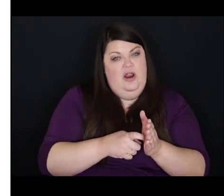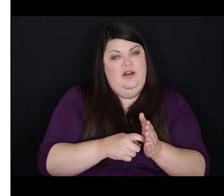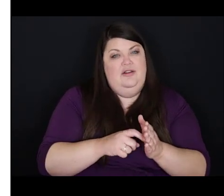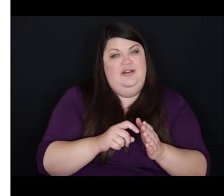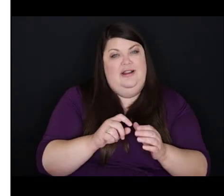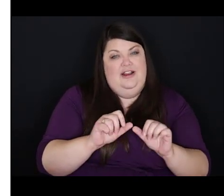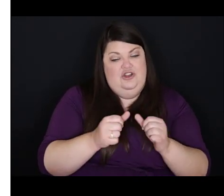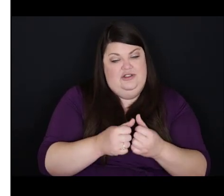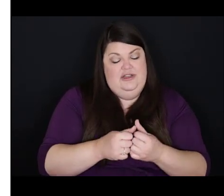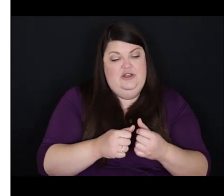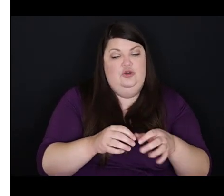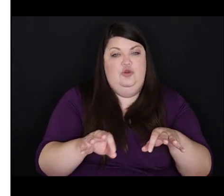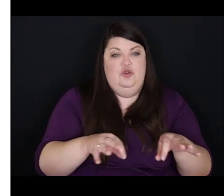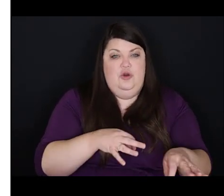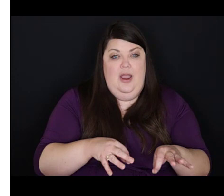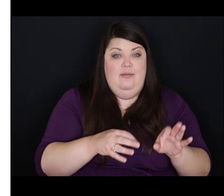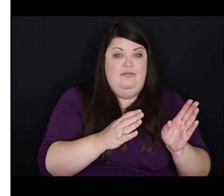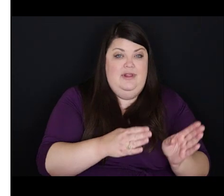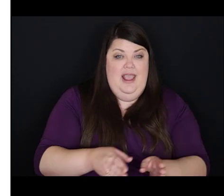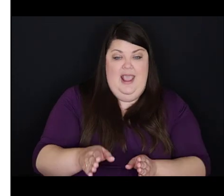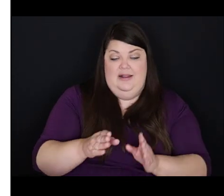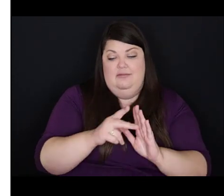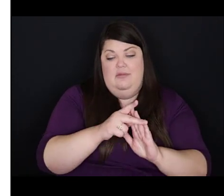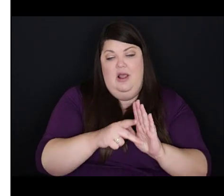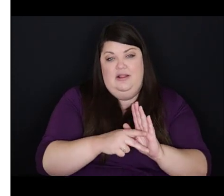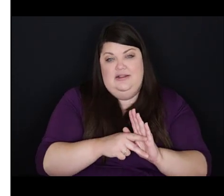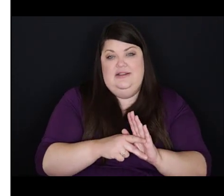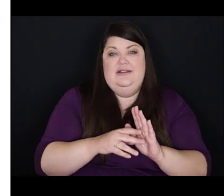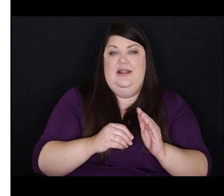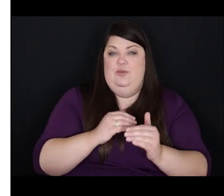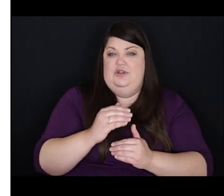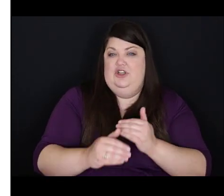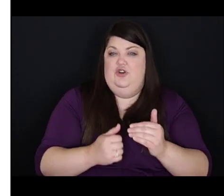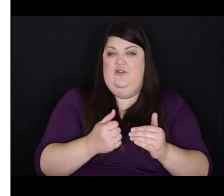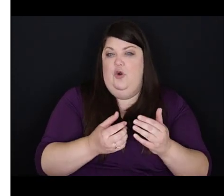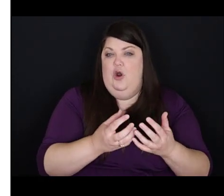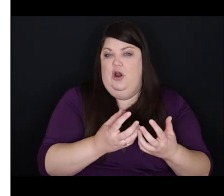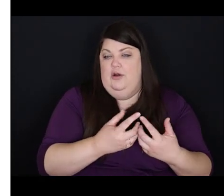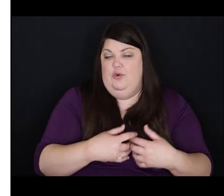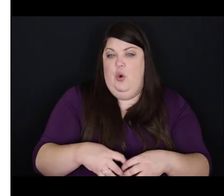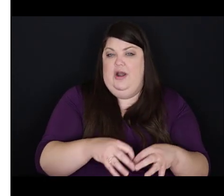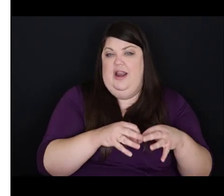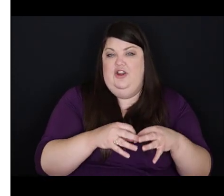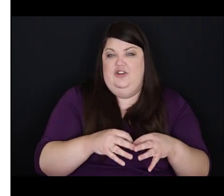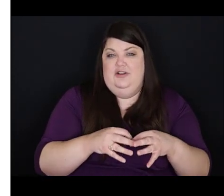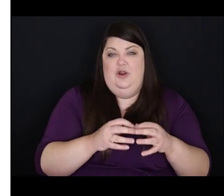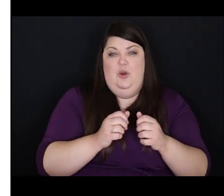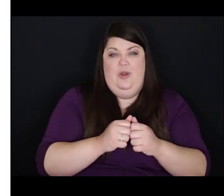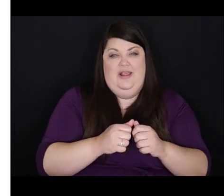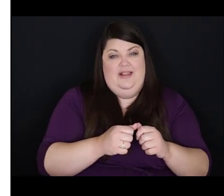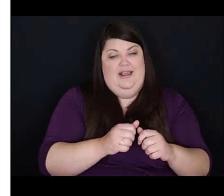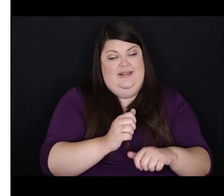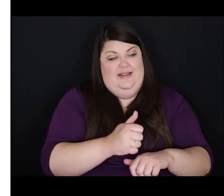policies, and procedures for coordination between the designated State agency and